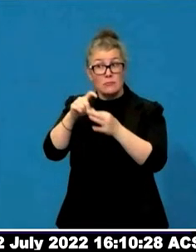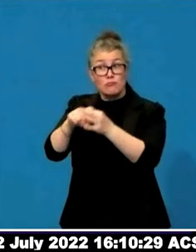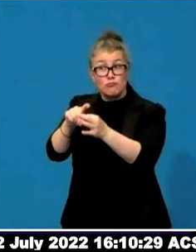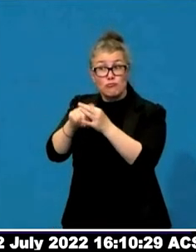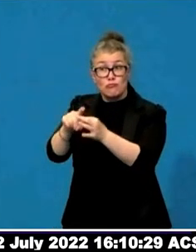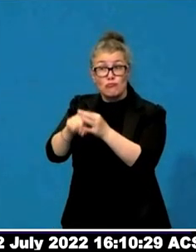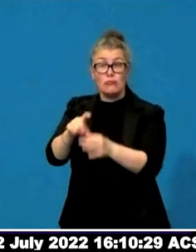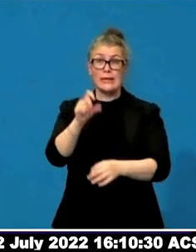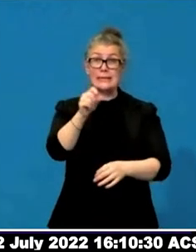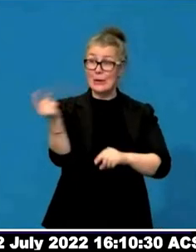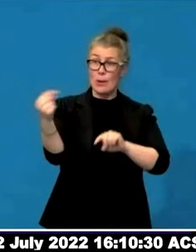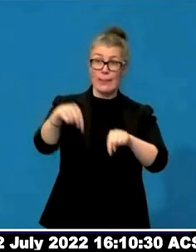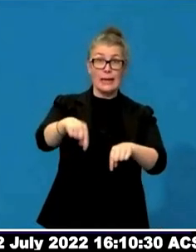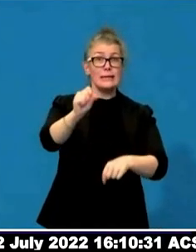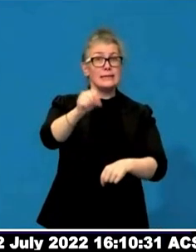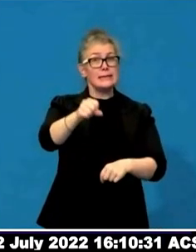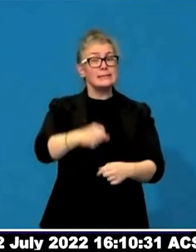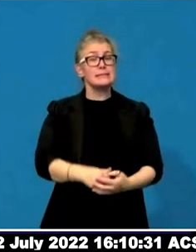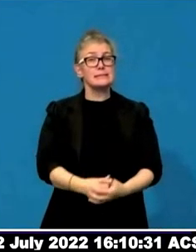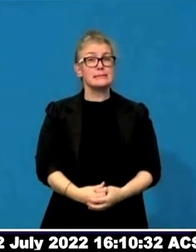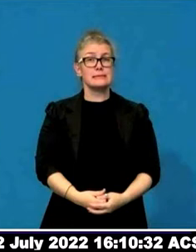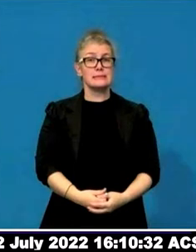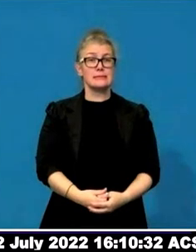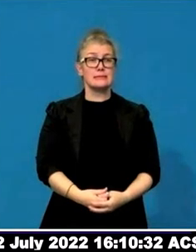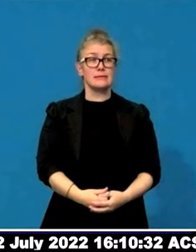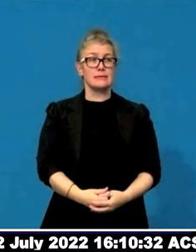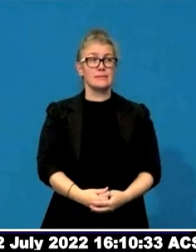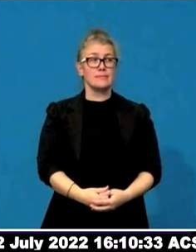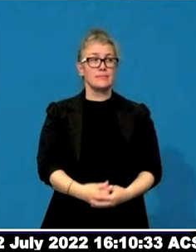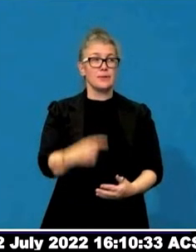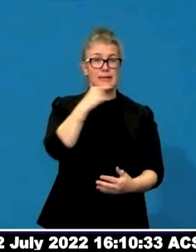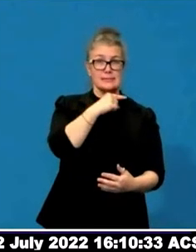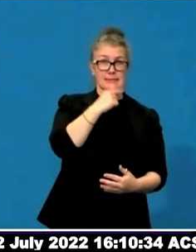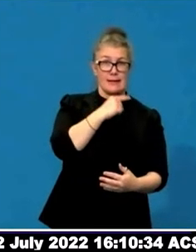Yes, he was present at that time. Was he asked some questions too?